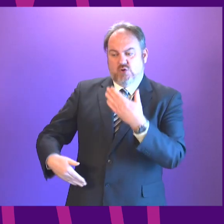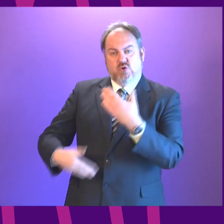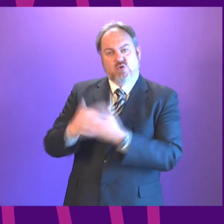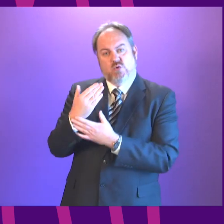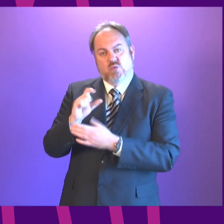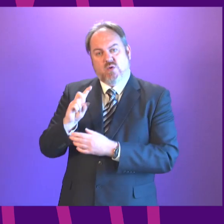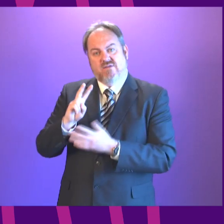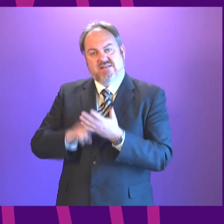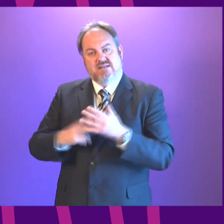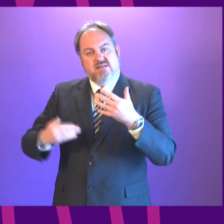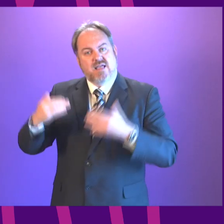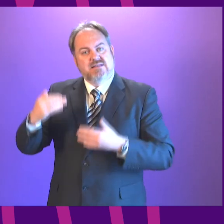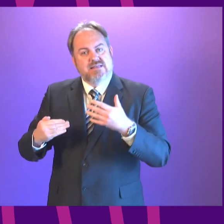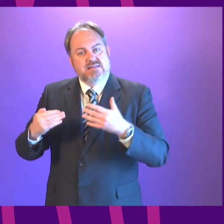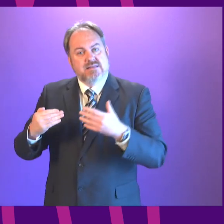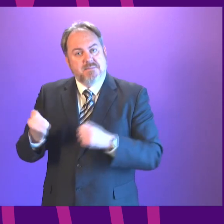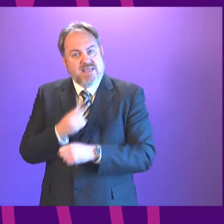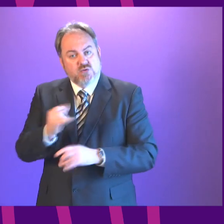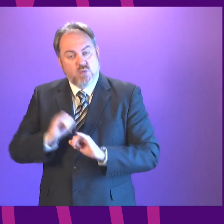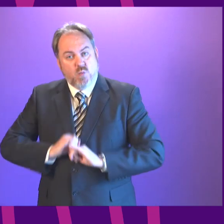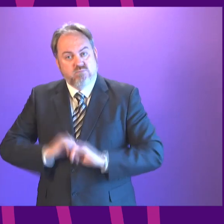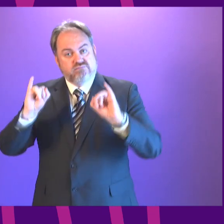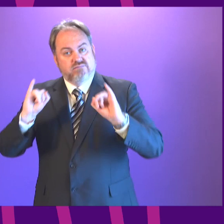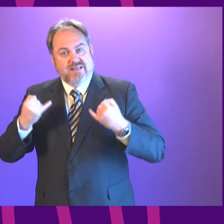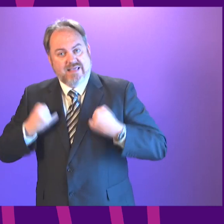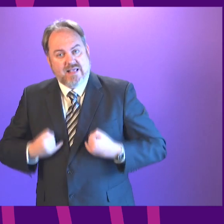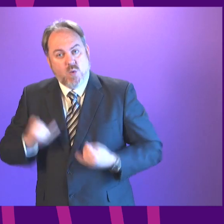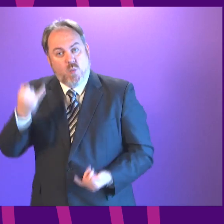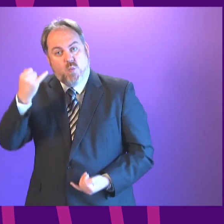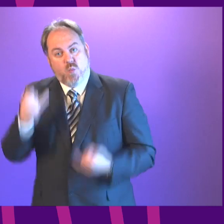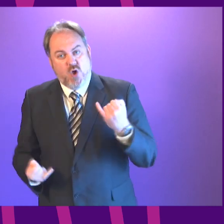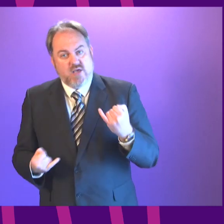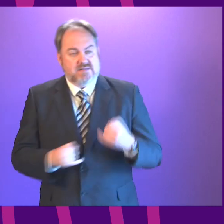new variant causes more severe illness than previously circulating strains, nor is there